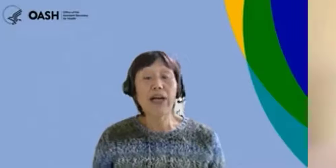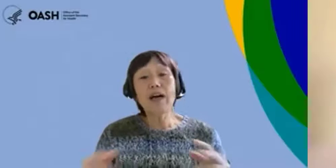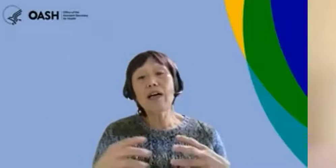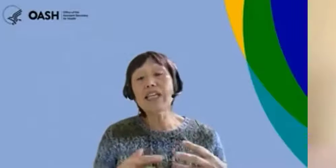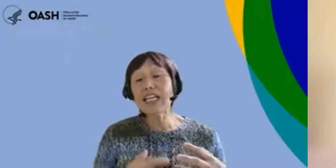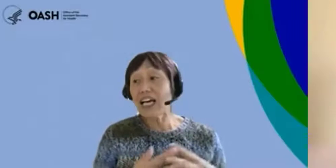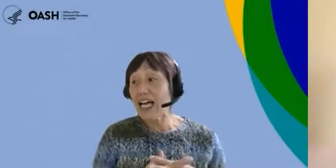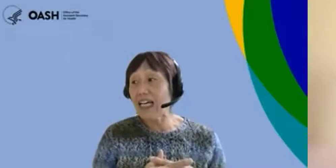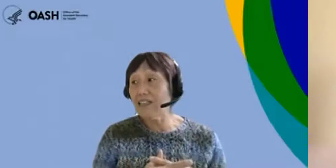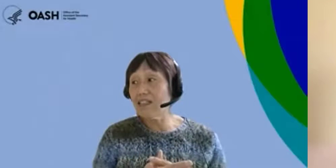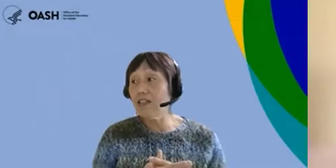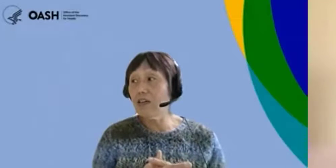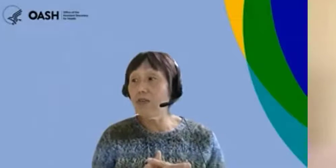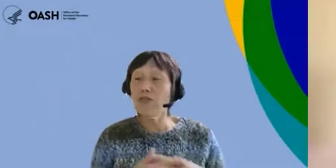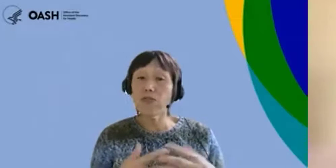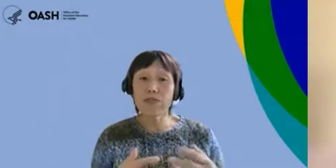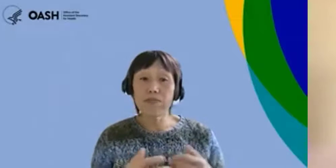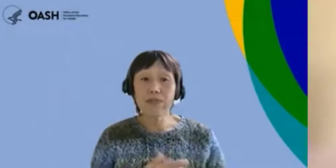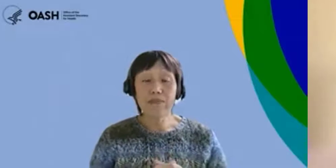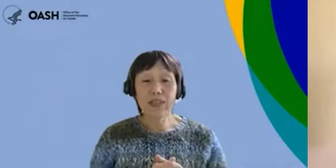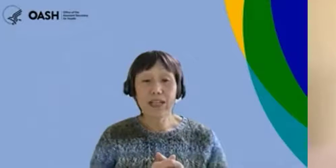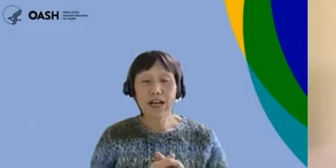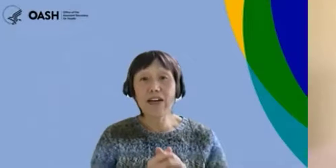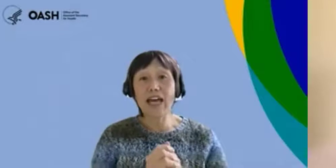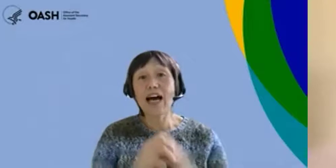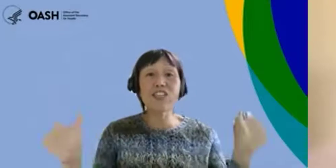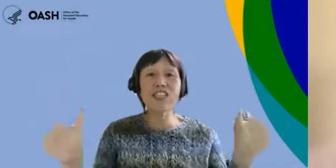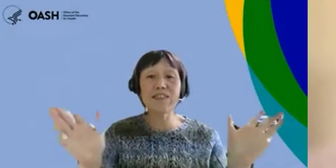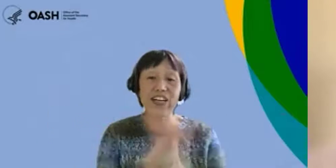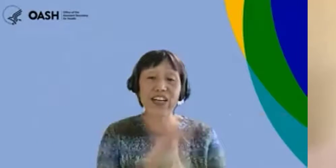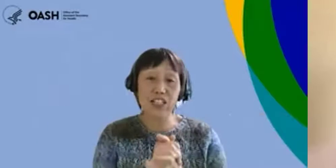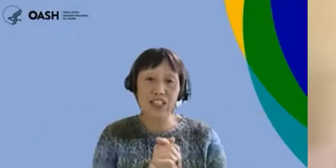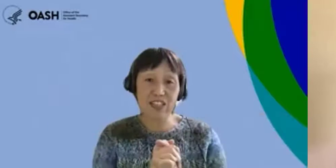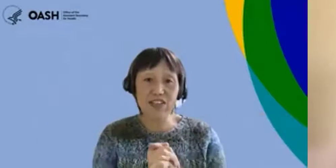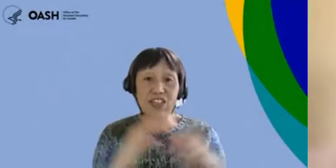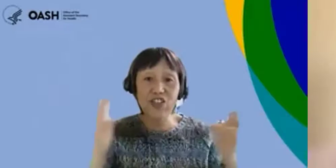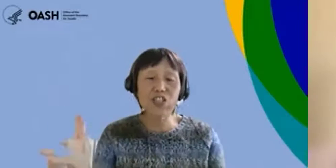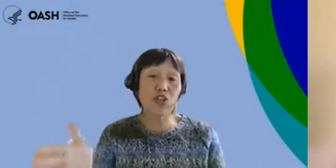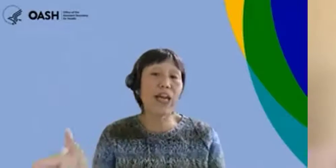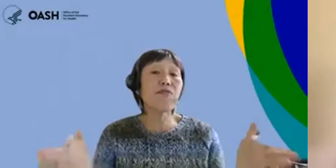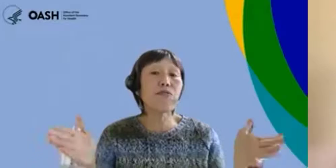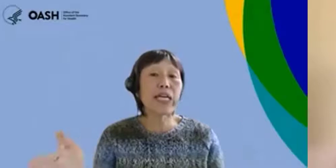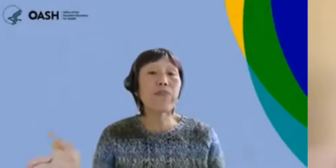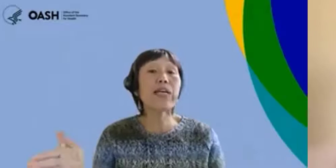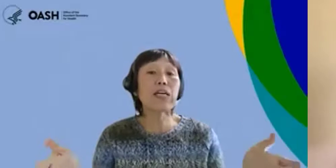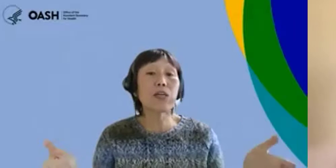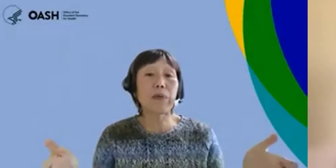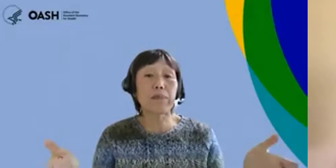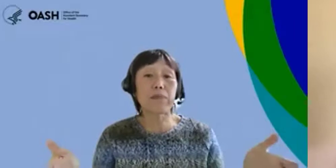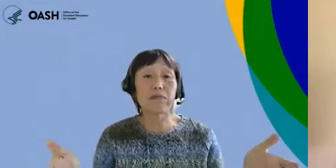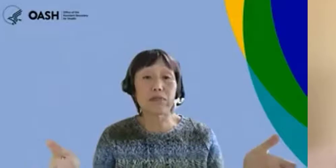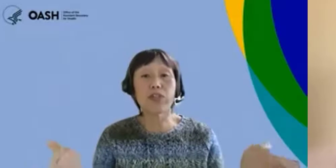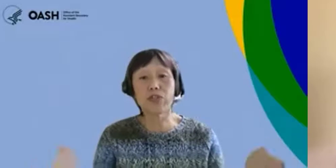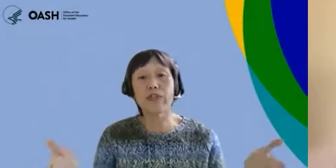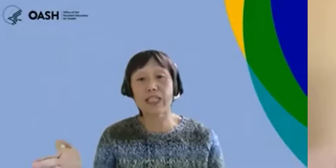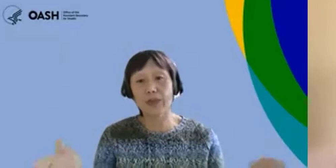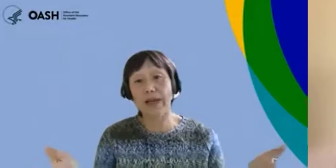But on the other hand ... Okay, I'll just finish this. You can just train really, really quickly to do it as well.